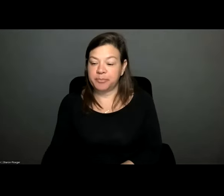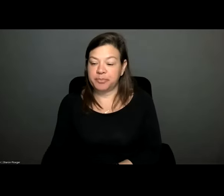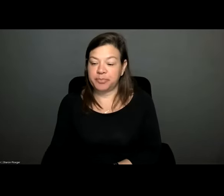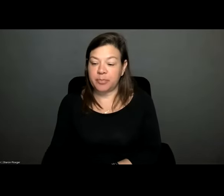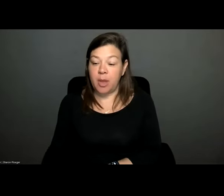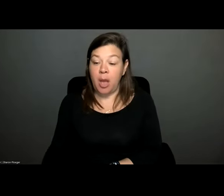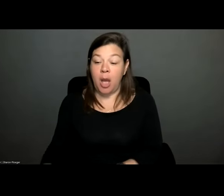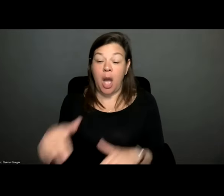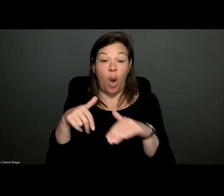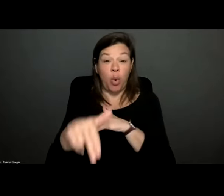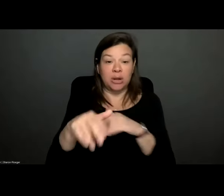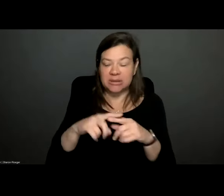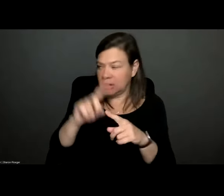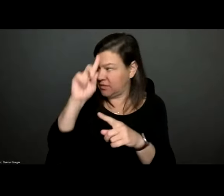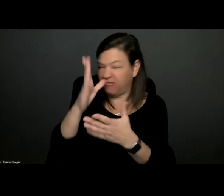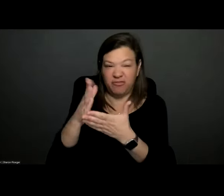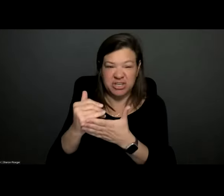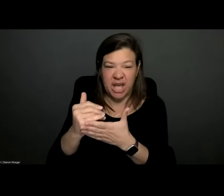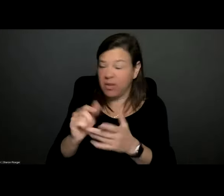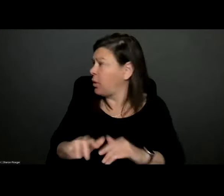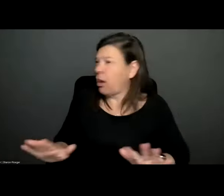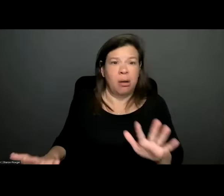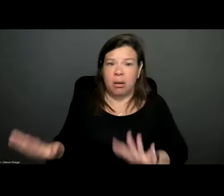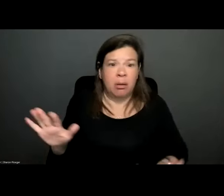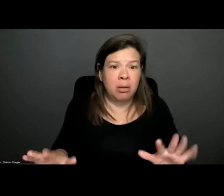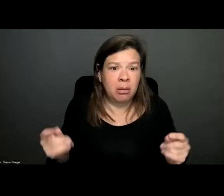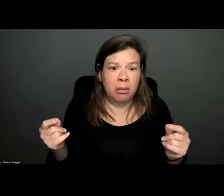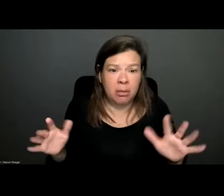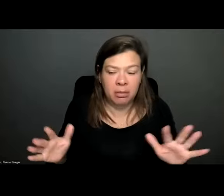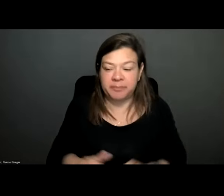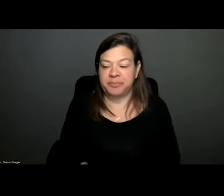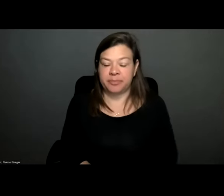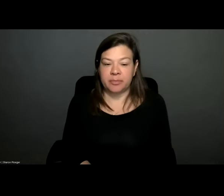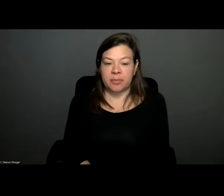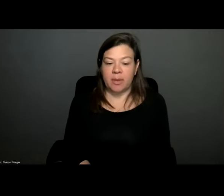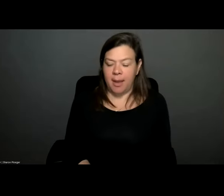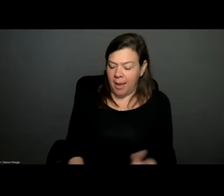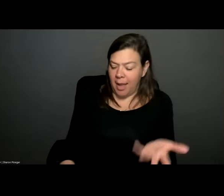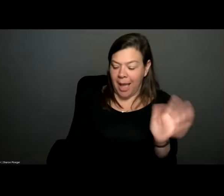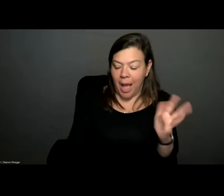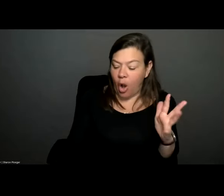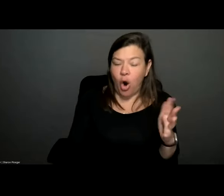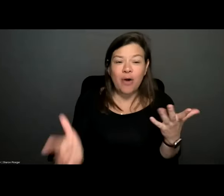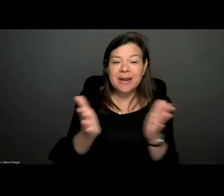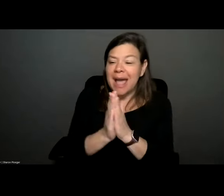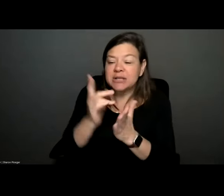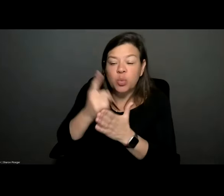You know, the director was just like, "What?" And you know, I had already asked her what the music was, so I had all my music learned,